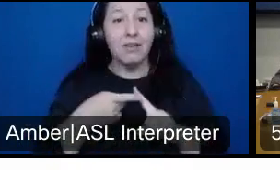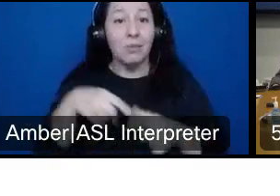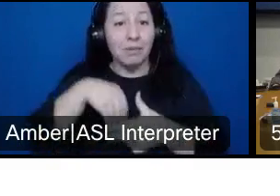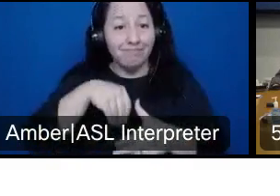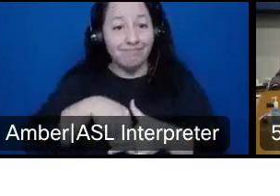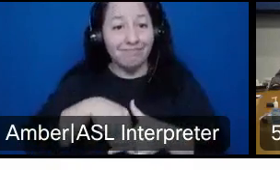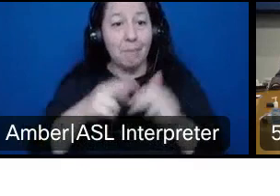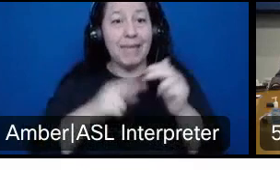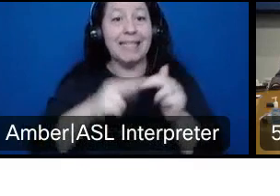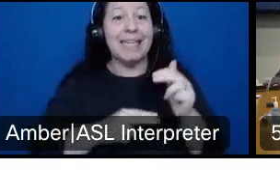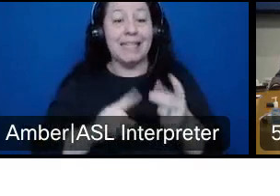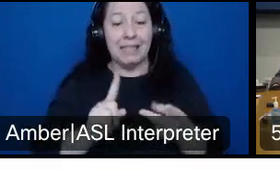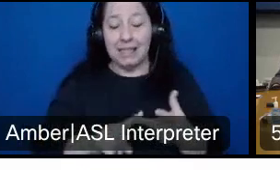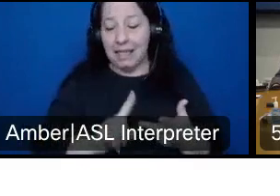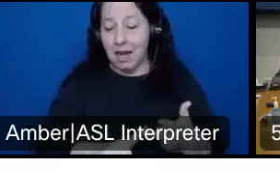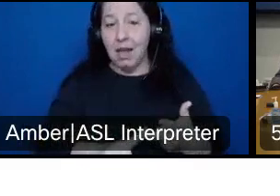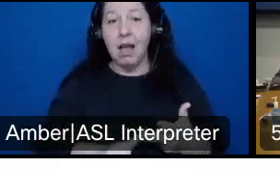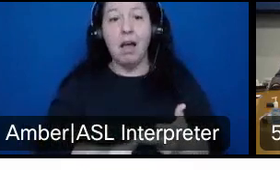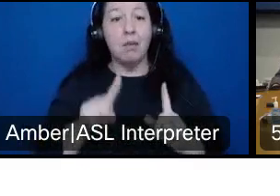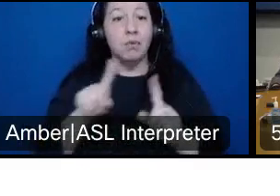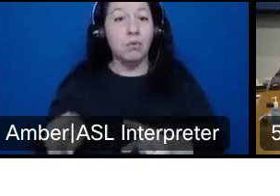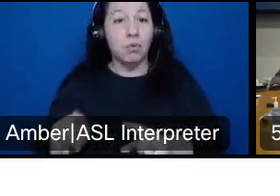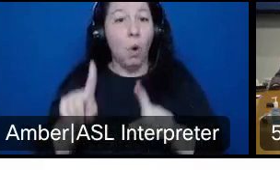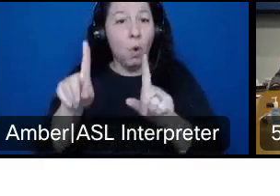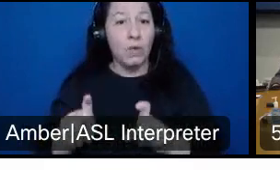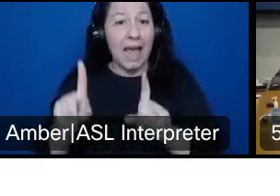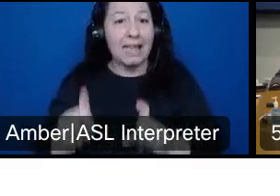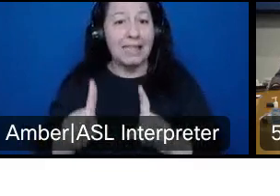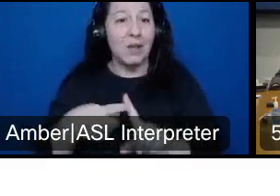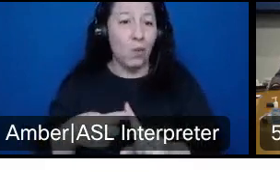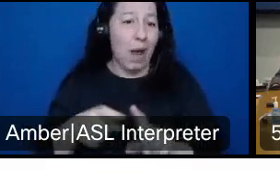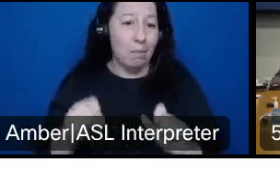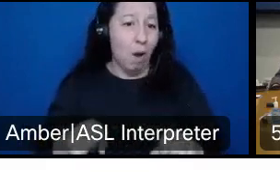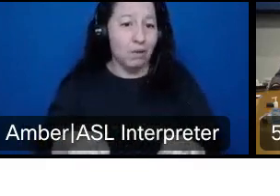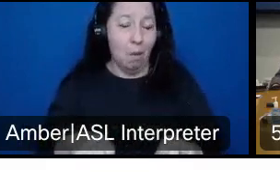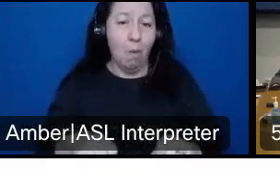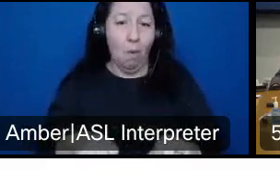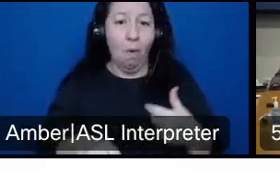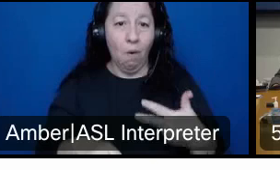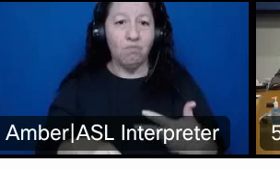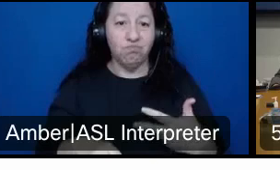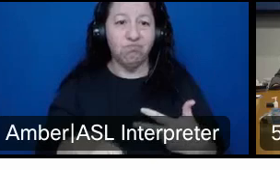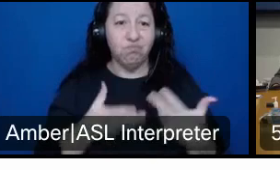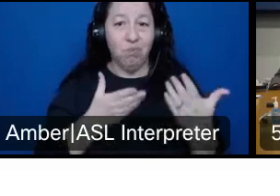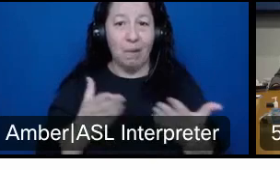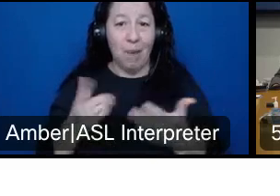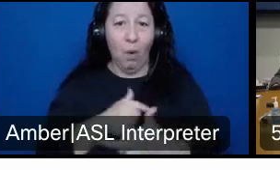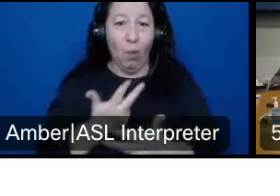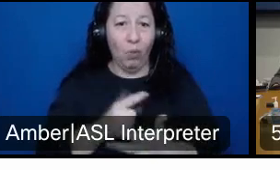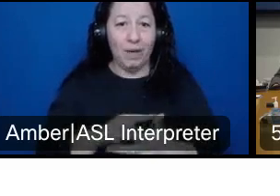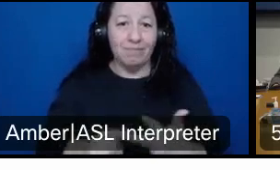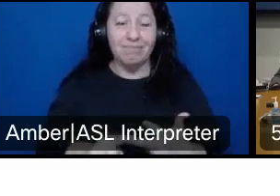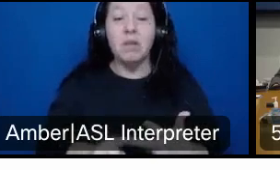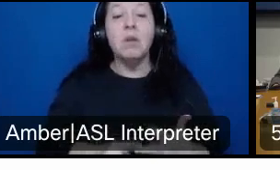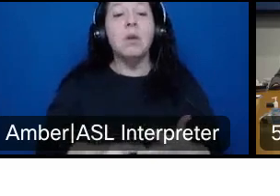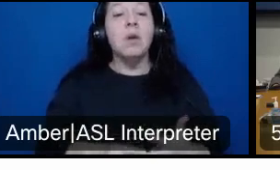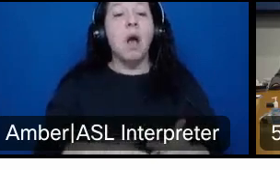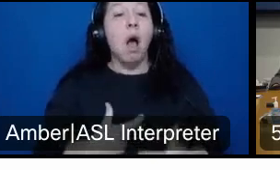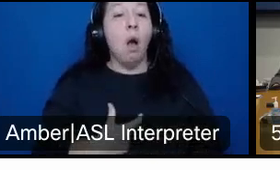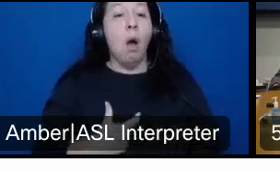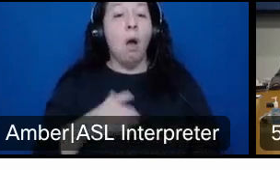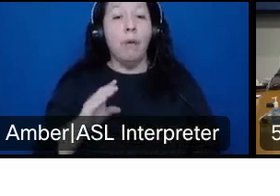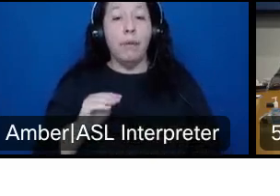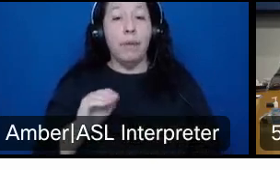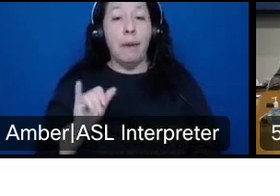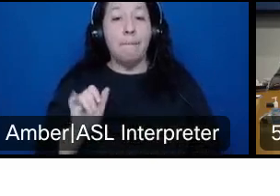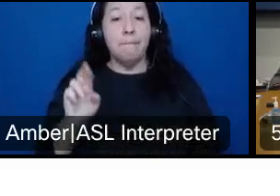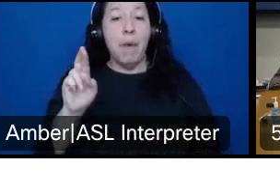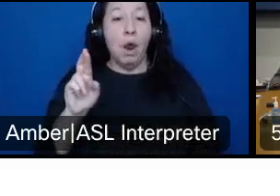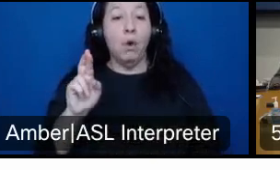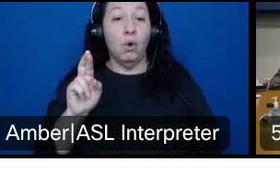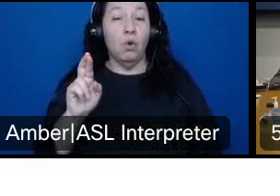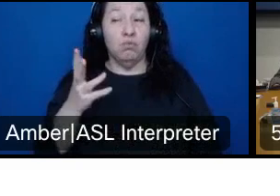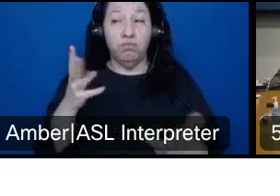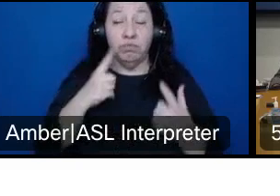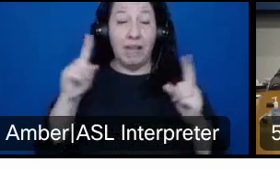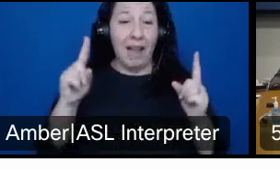Um, to go for, uh, testing, uh, whenever possible, uh, the mayor, uh, announced, uh, new comprehensive plan to do more to help.